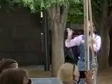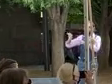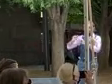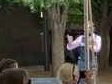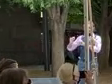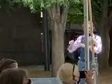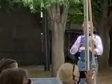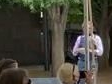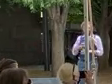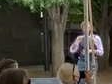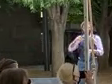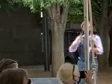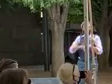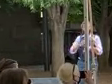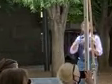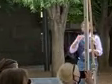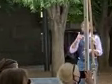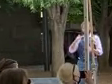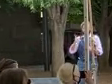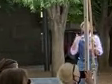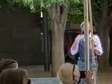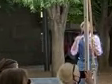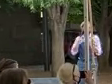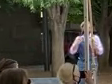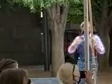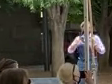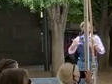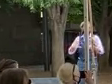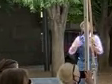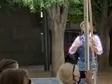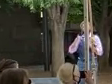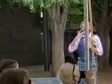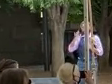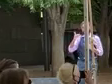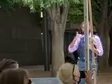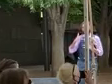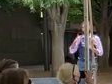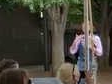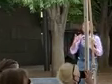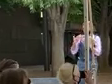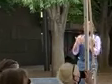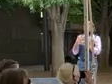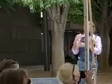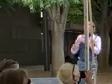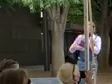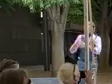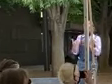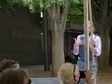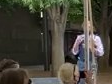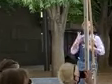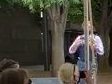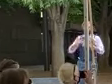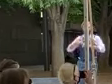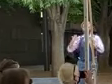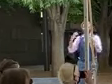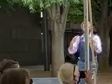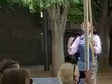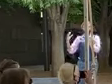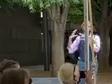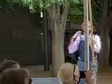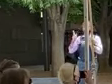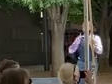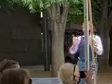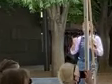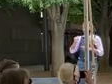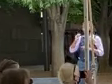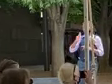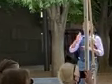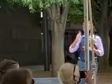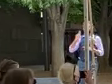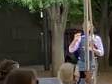There is much to be done and luckily there is a generation of young folks ready to take the baton, folks like Serena who is here today.